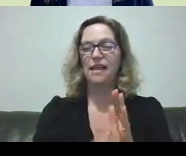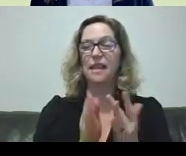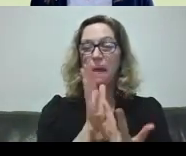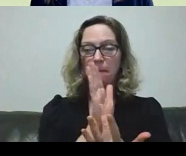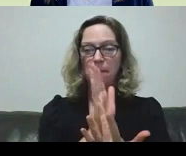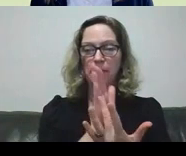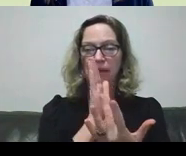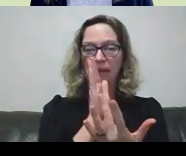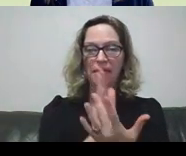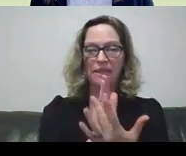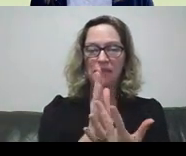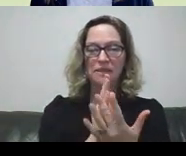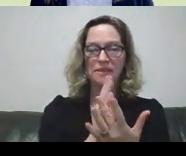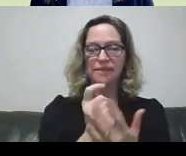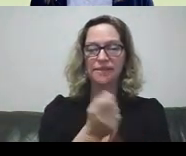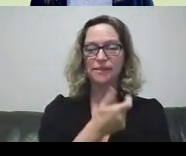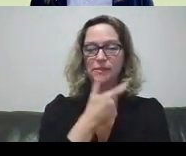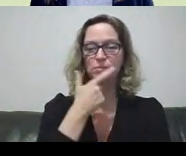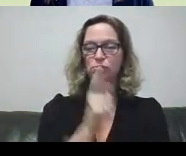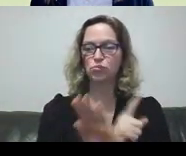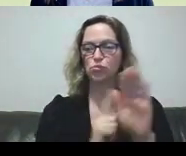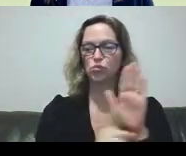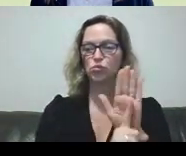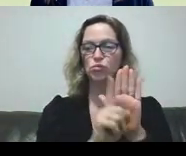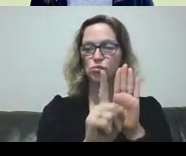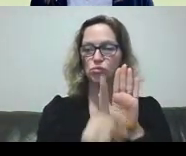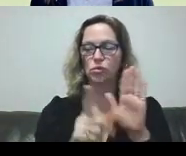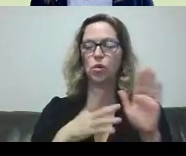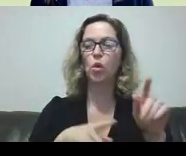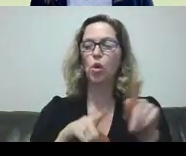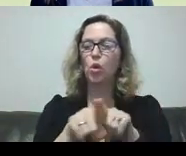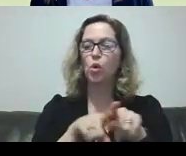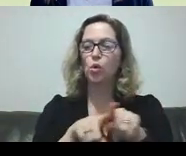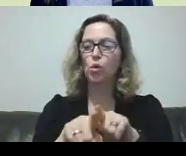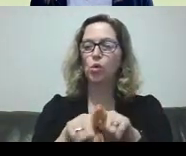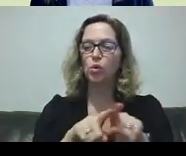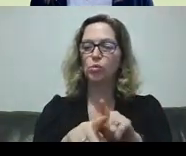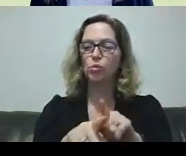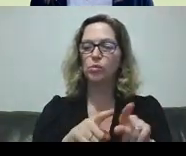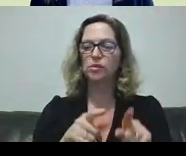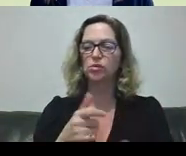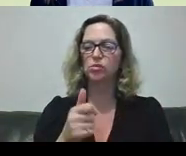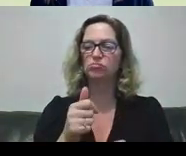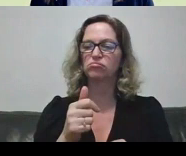that's what we want to learn, to be an Effective Advocate and this is for NDIS